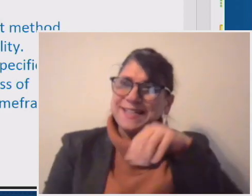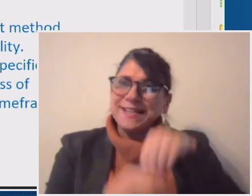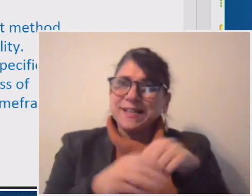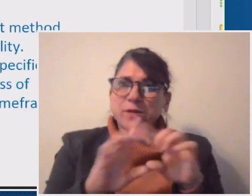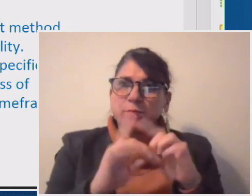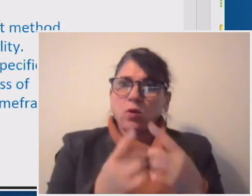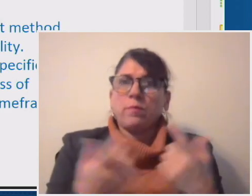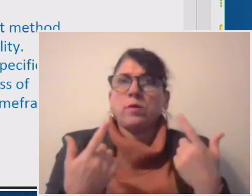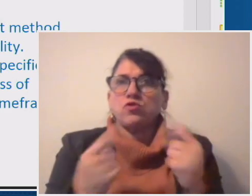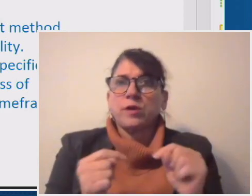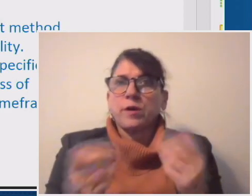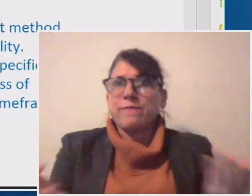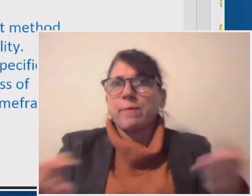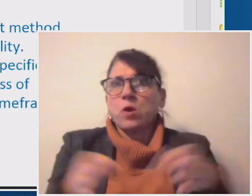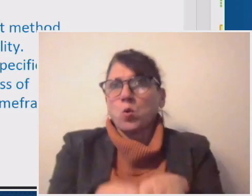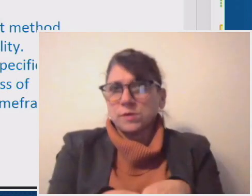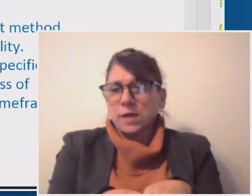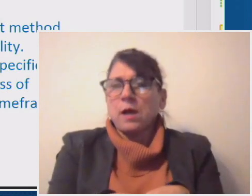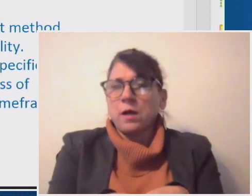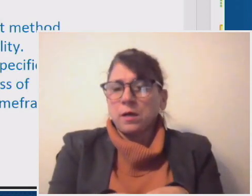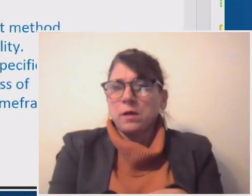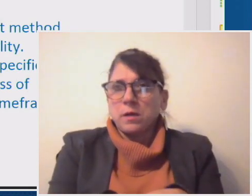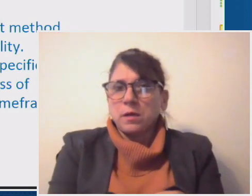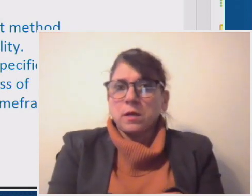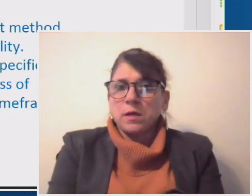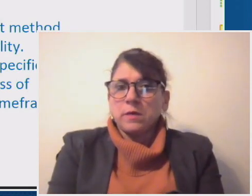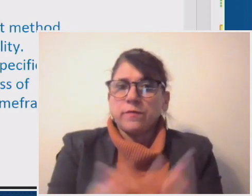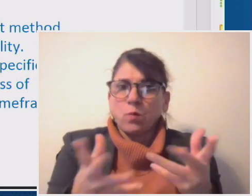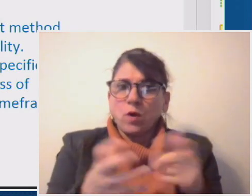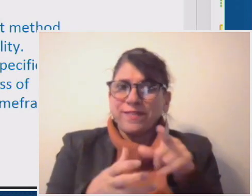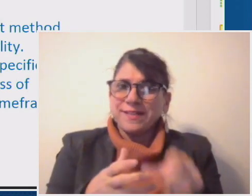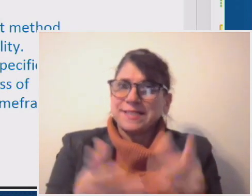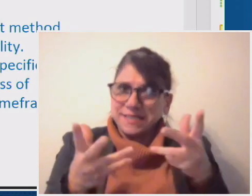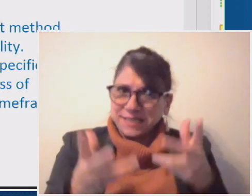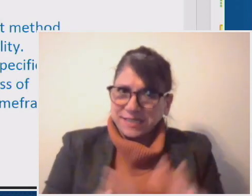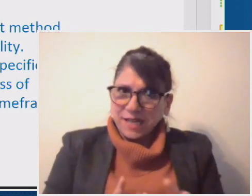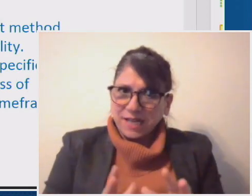closed out. So we want this done in as effective a manner as possible.